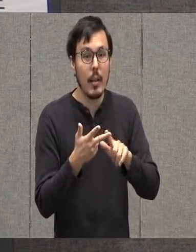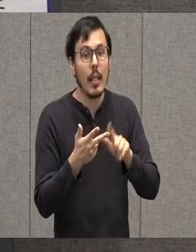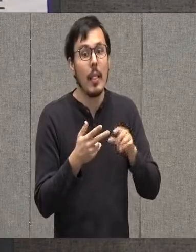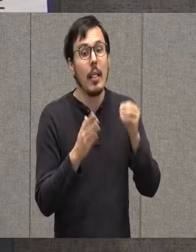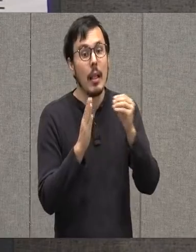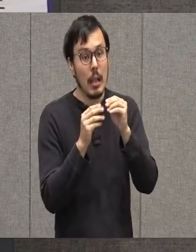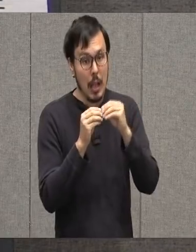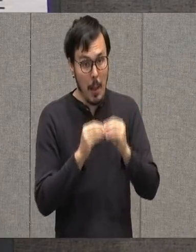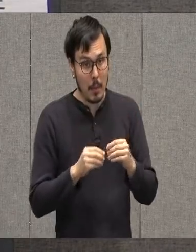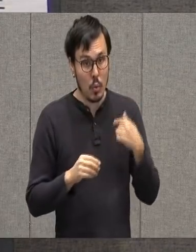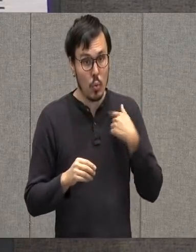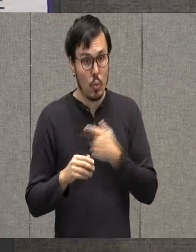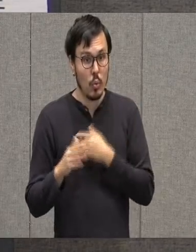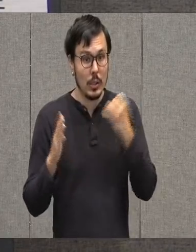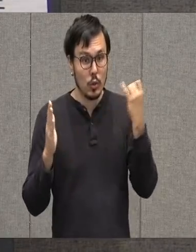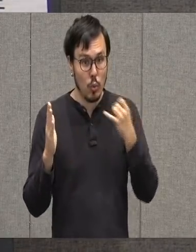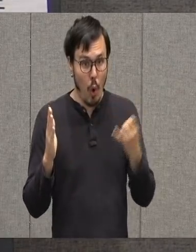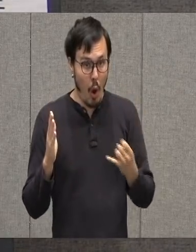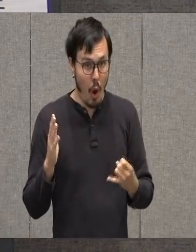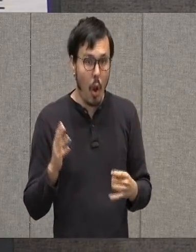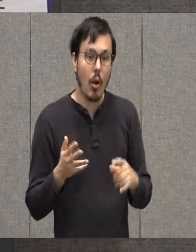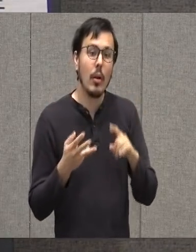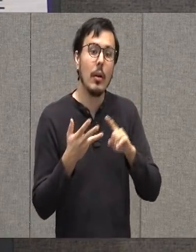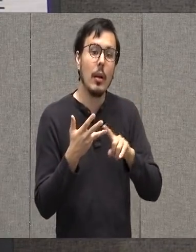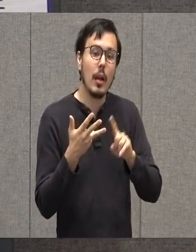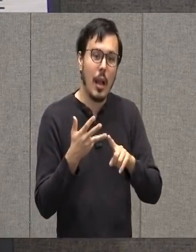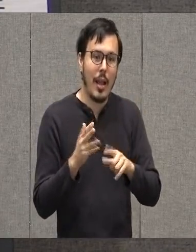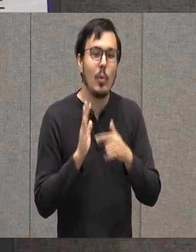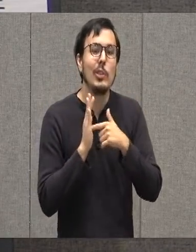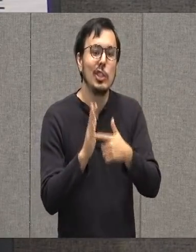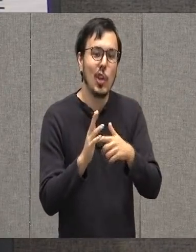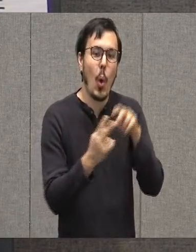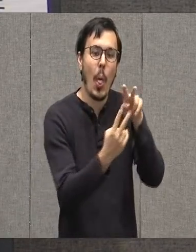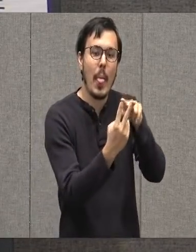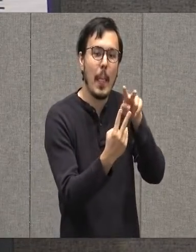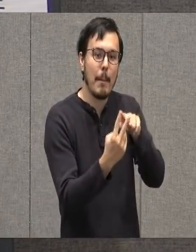We wrote it in pairs to figure out that it was odd.